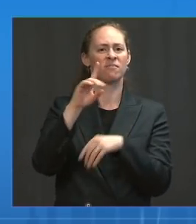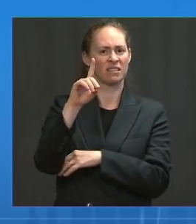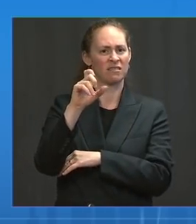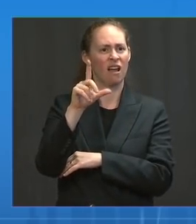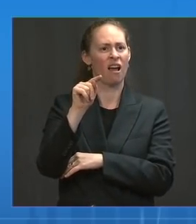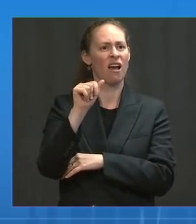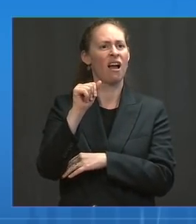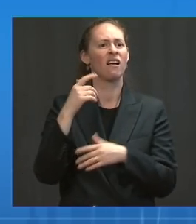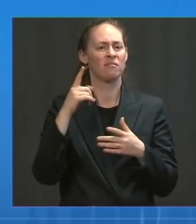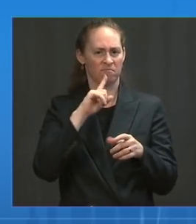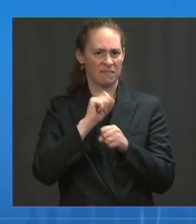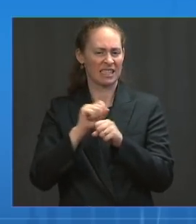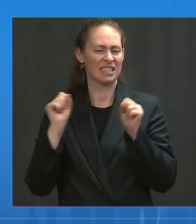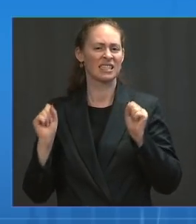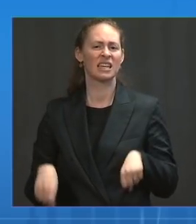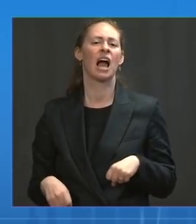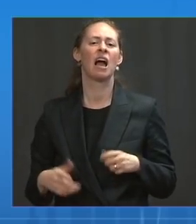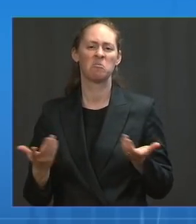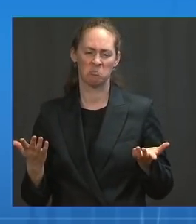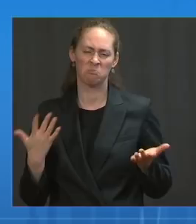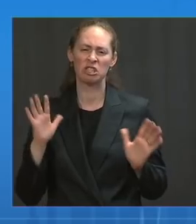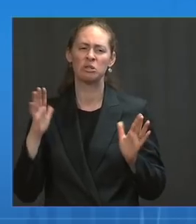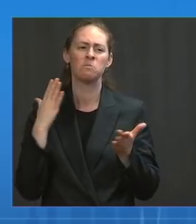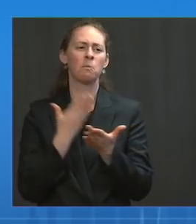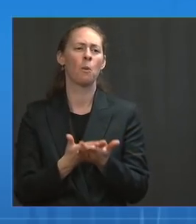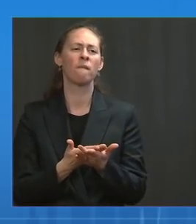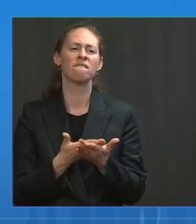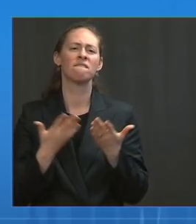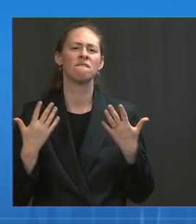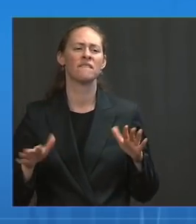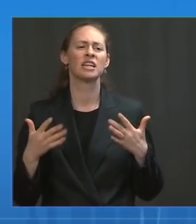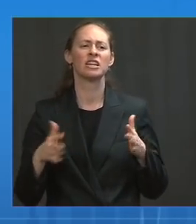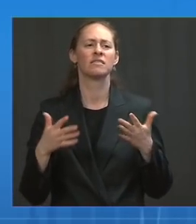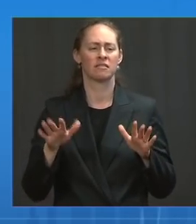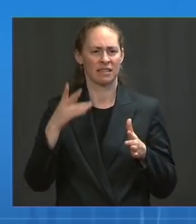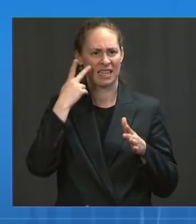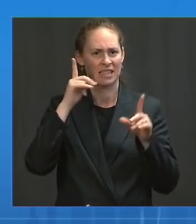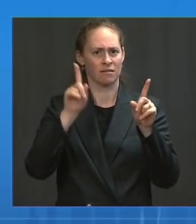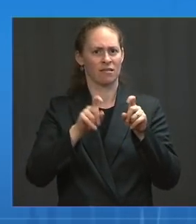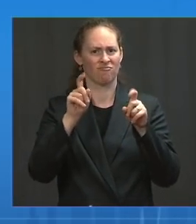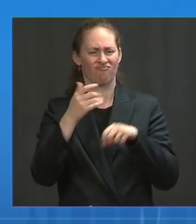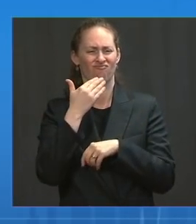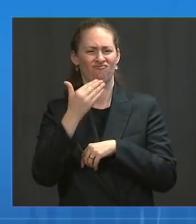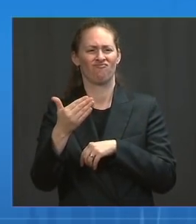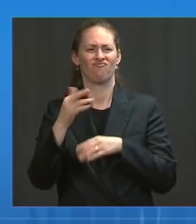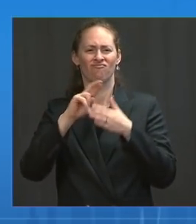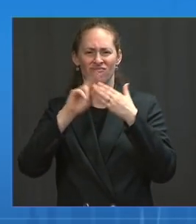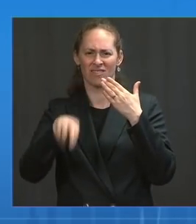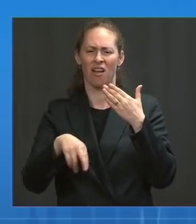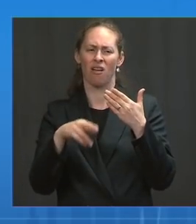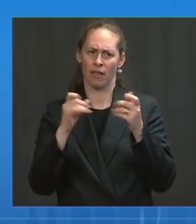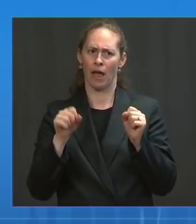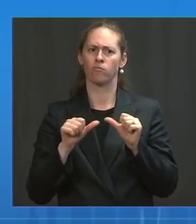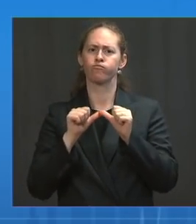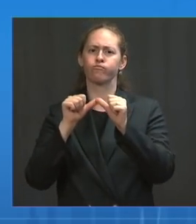projected by the antibody test, but also a good durability of that protection out to eight months.